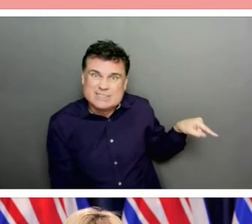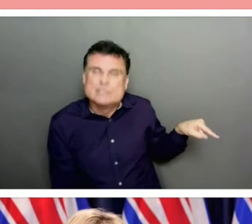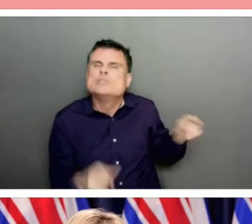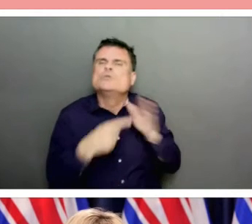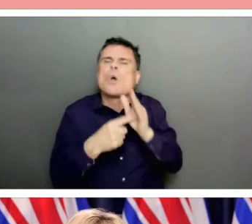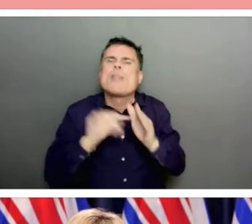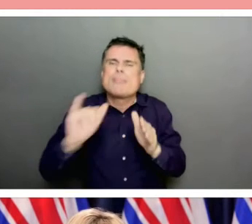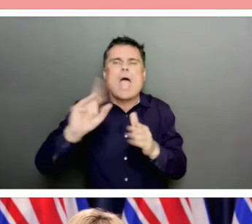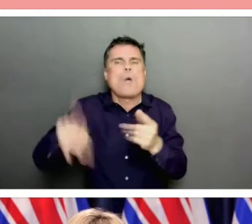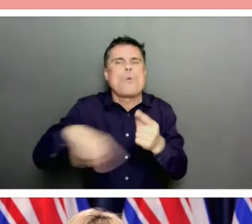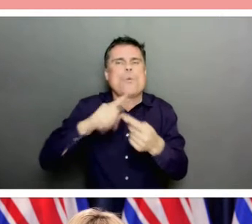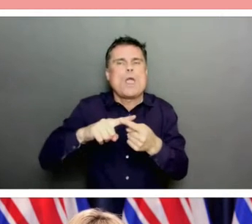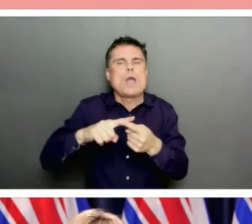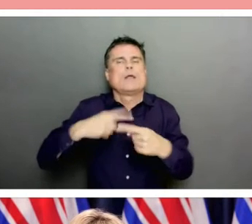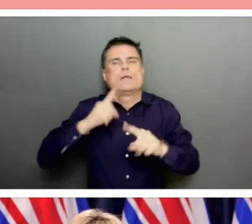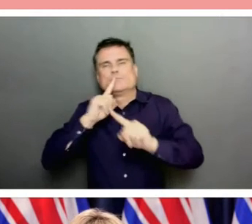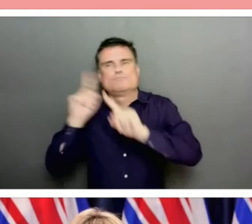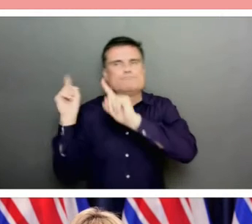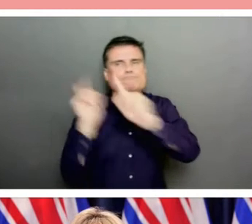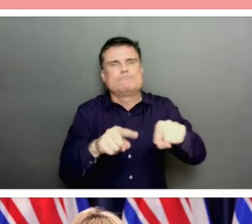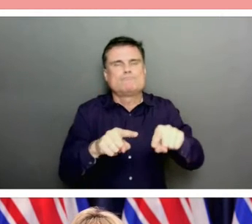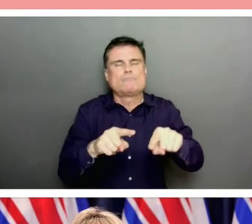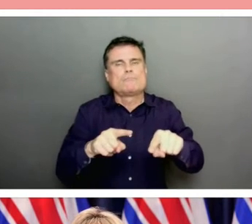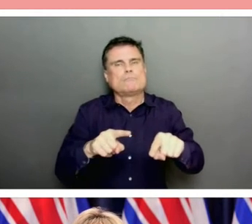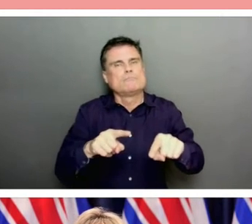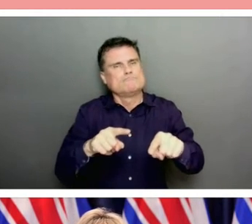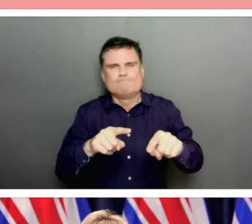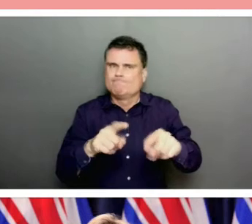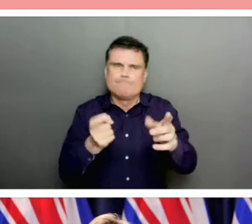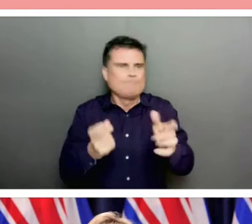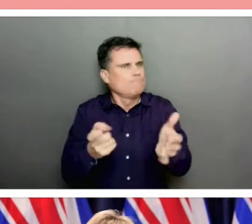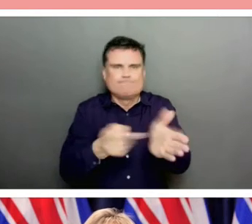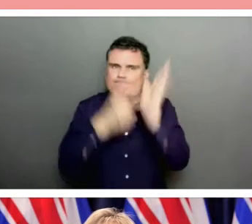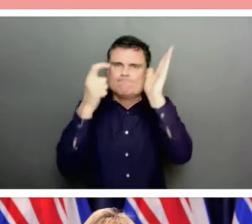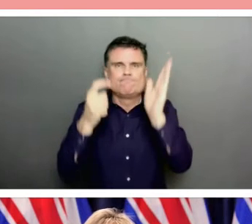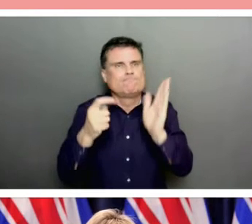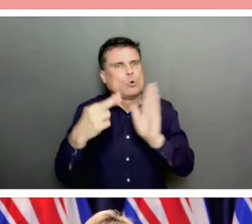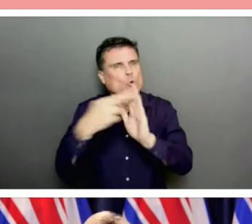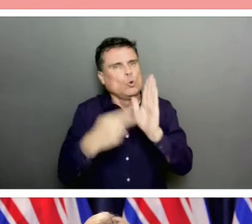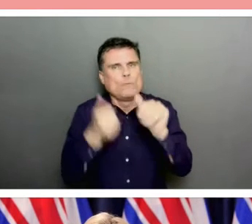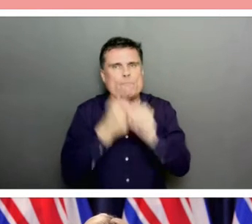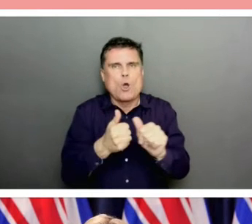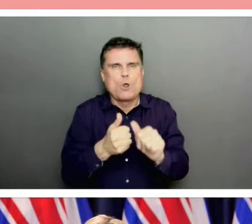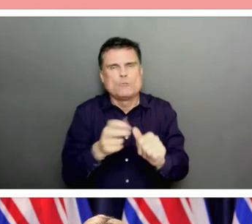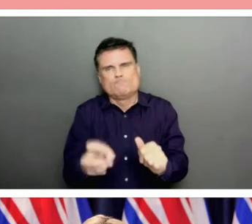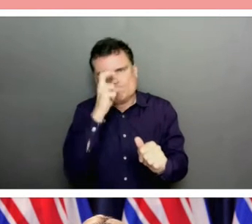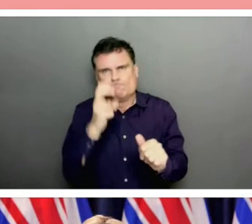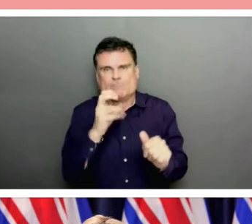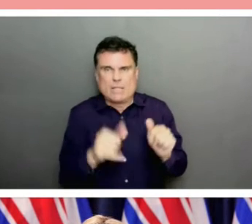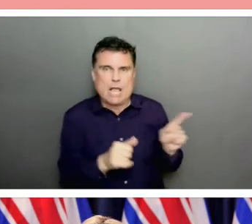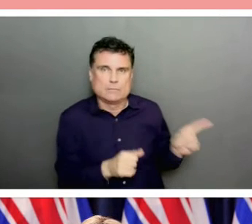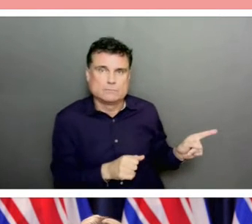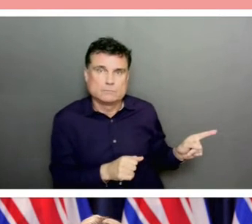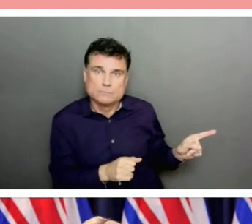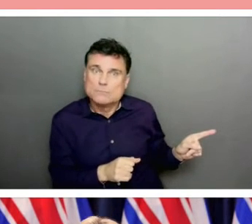look back into October, we were hovering along at a hundred cases of day and very quickly it spread rapidly.